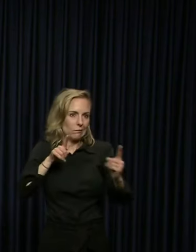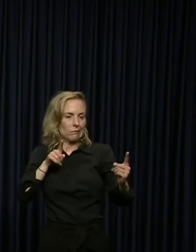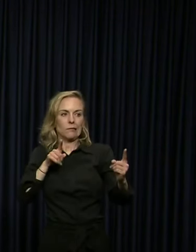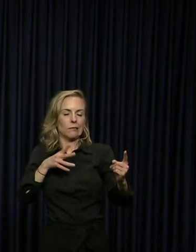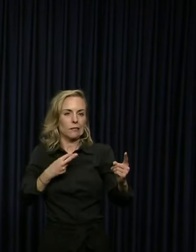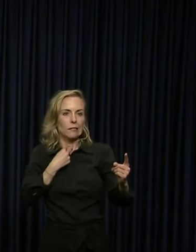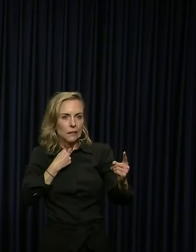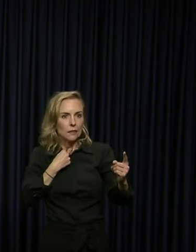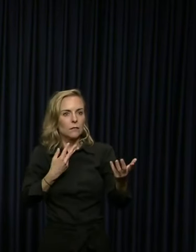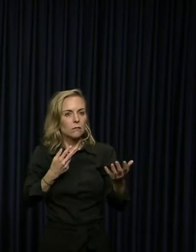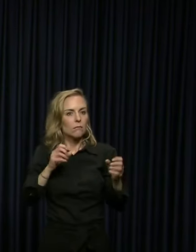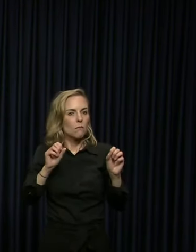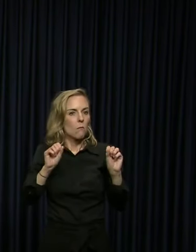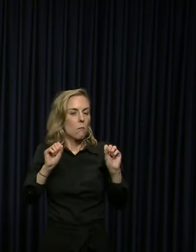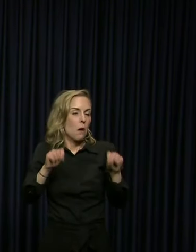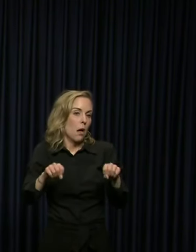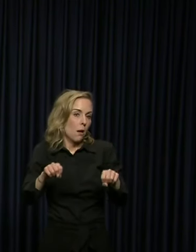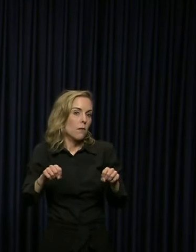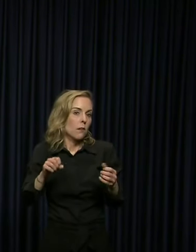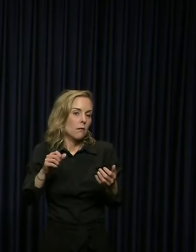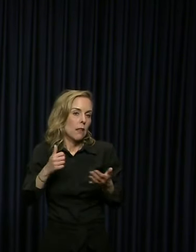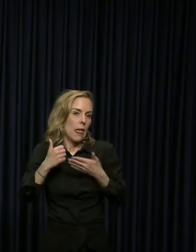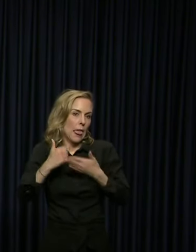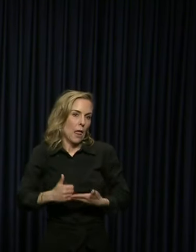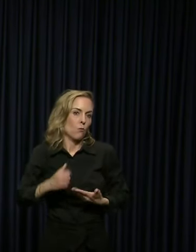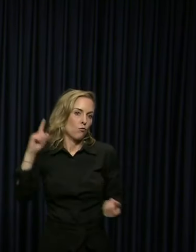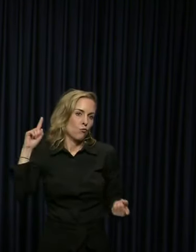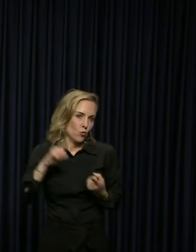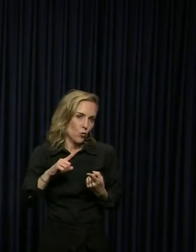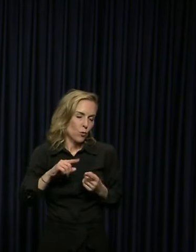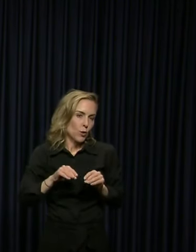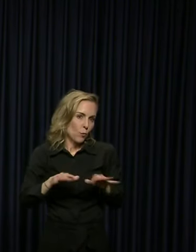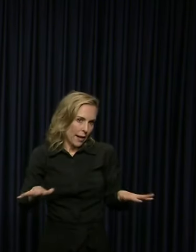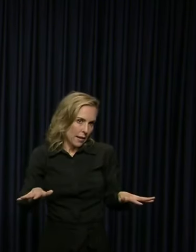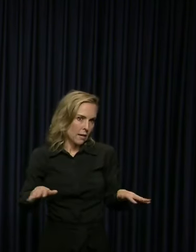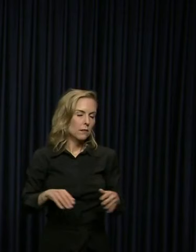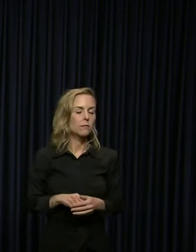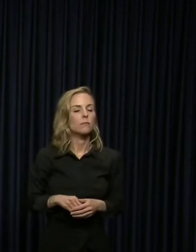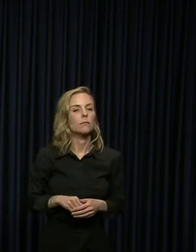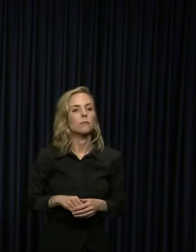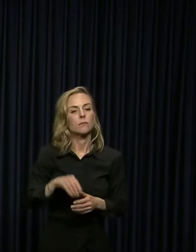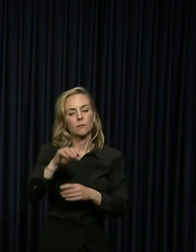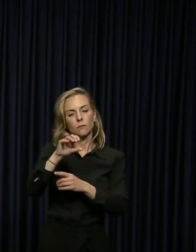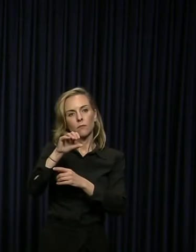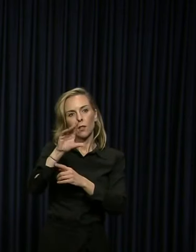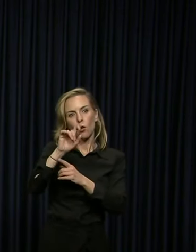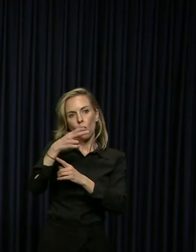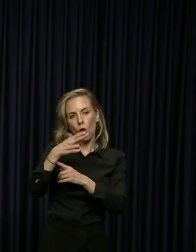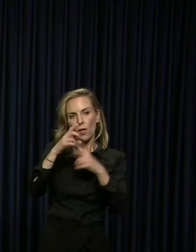BRIEFLY BEFORE WE GIVE OUR UPDATE, WE HAVE AN UPDATE ABOUT